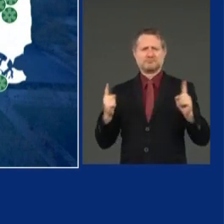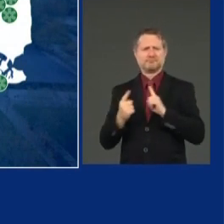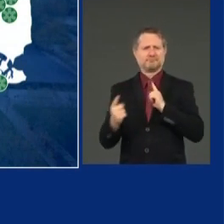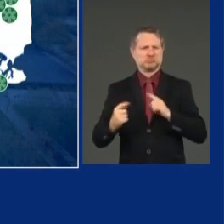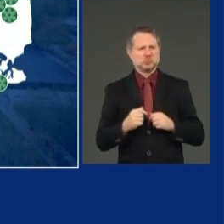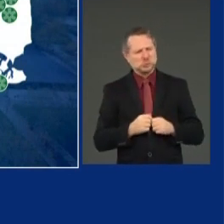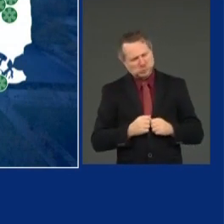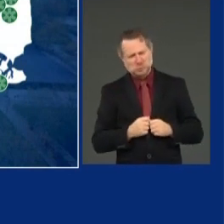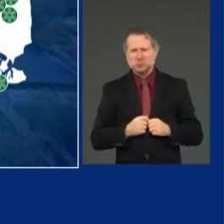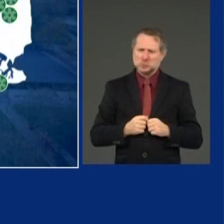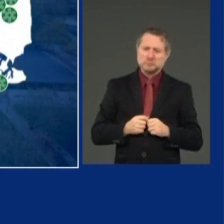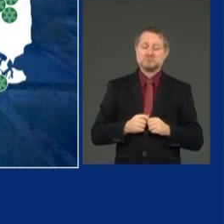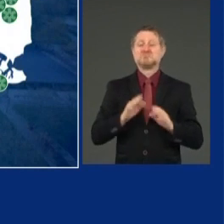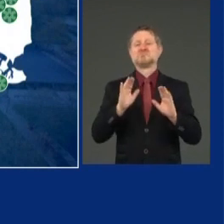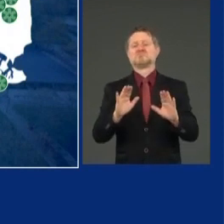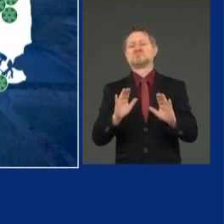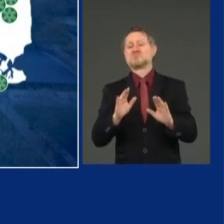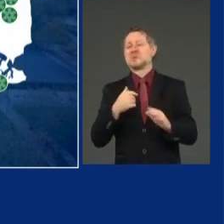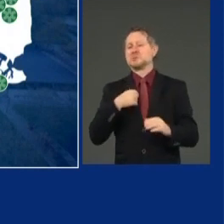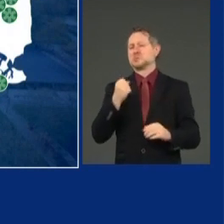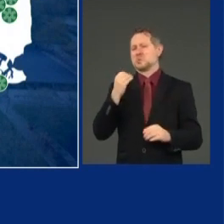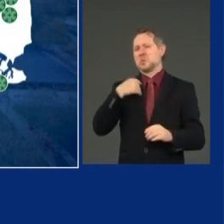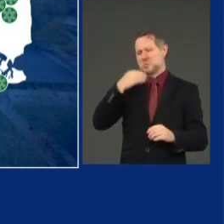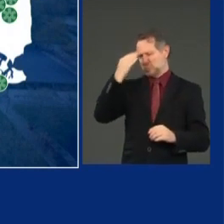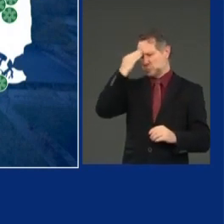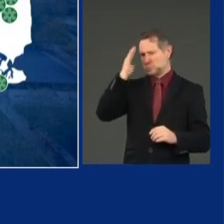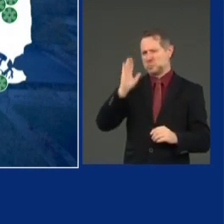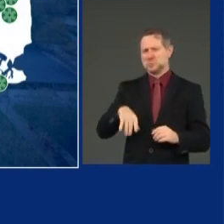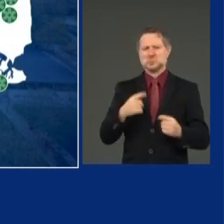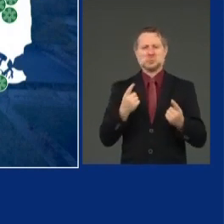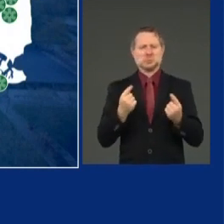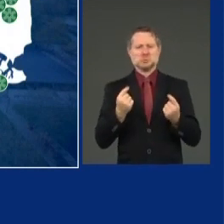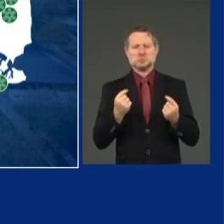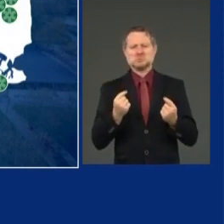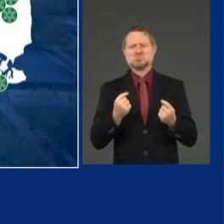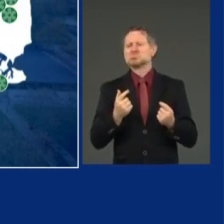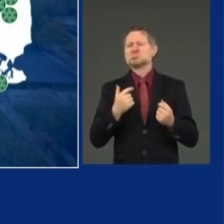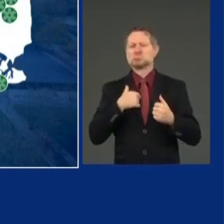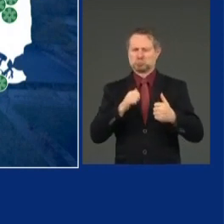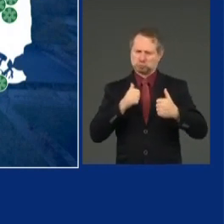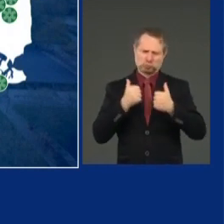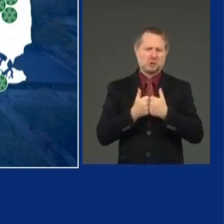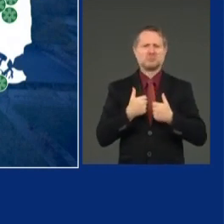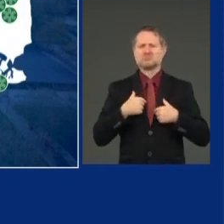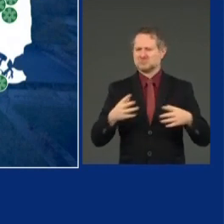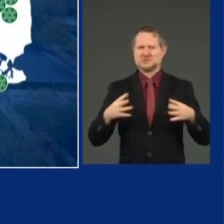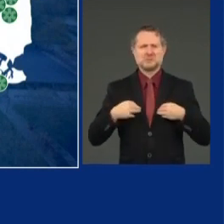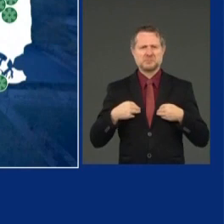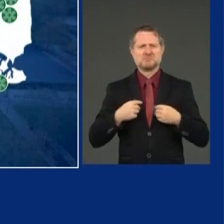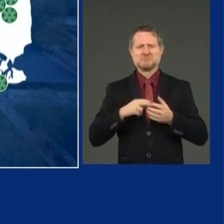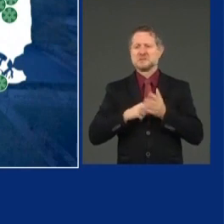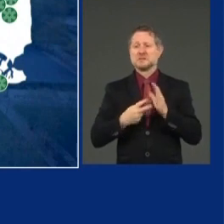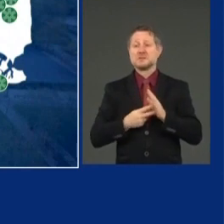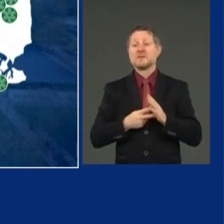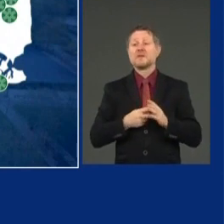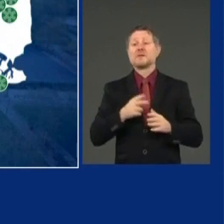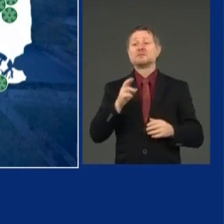THE LOBBY? HOW DO YOU SOCIALLY DISTANCE IN A SMALL PLAY GROUND THAT IS